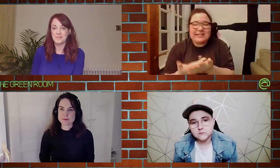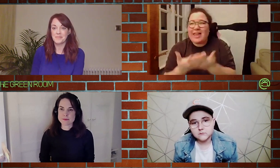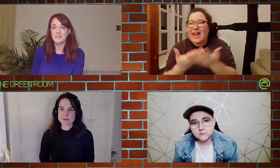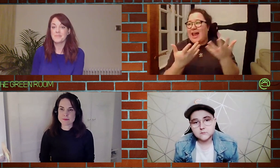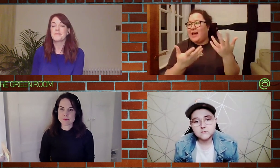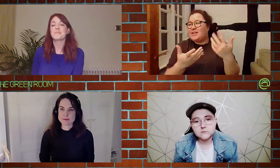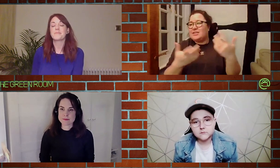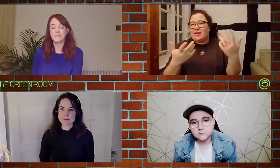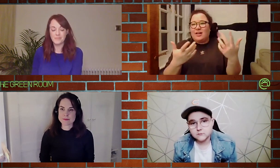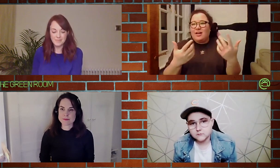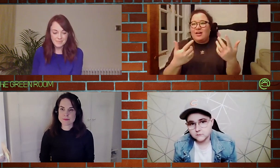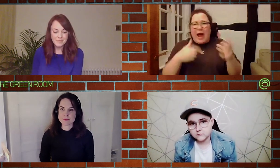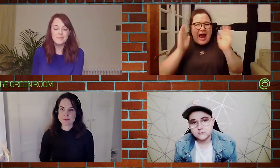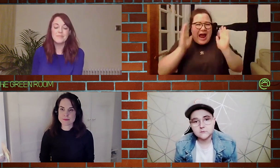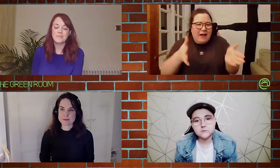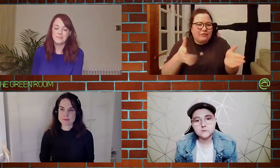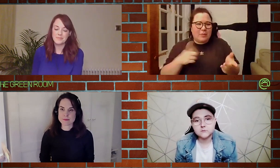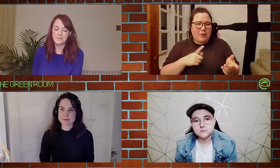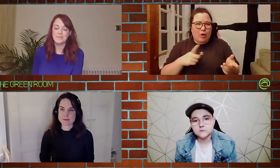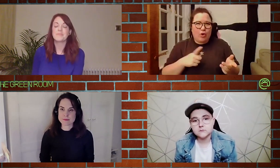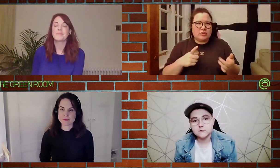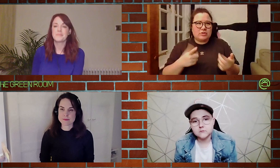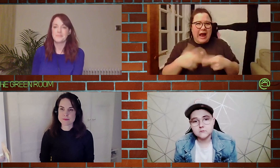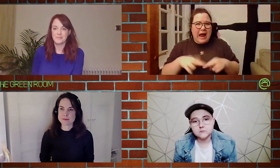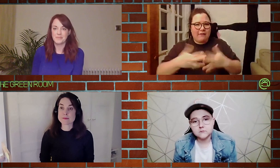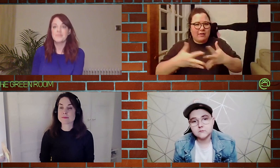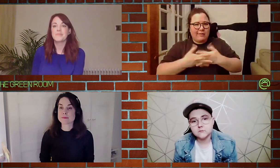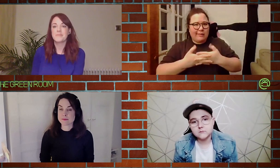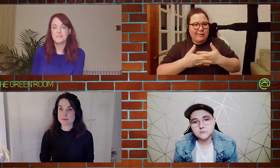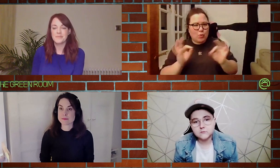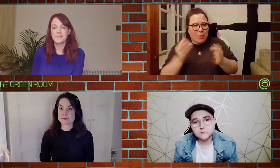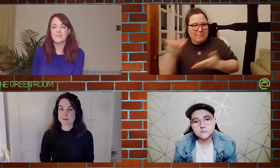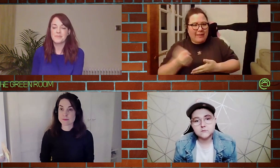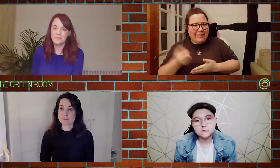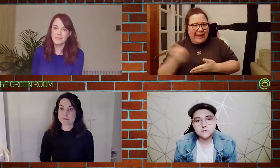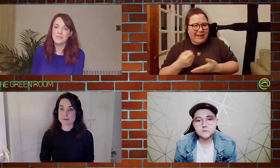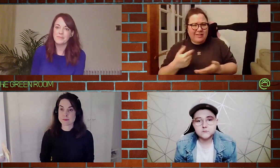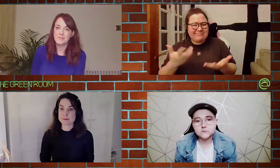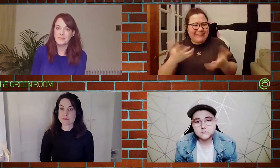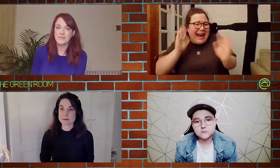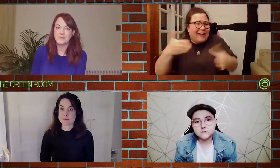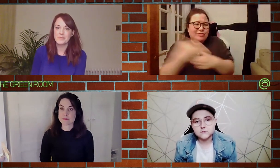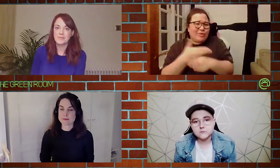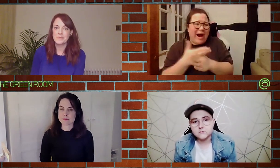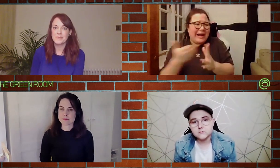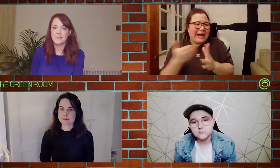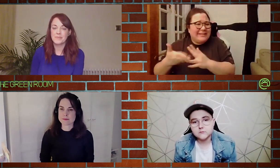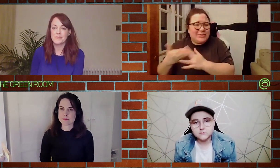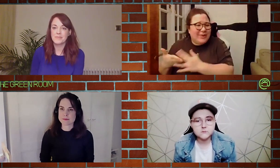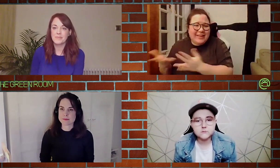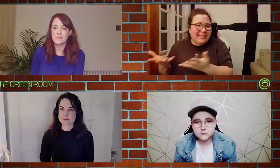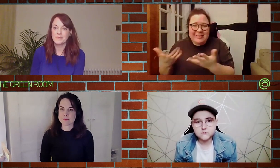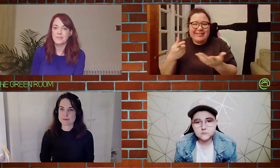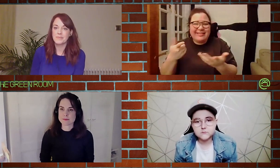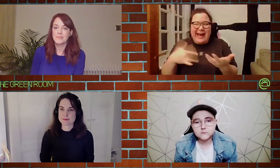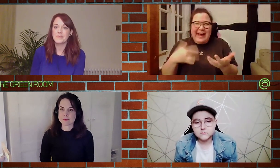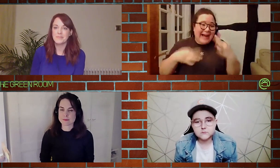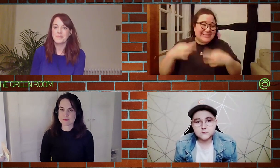creative conversations, consultancy for BSL. I don't want to sit there not working and not getting any